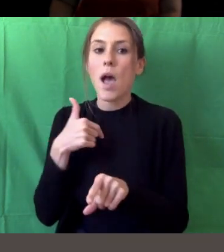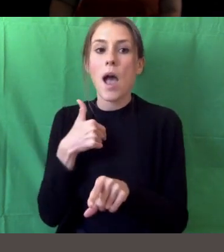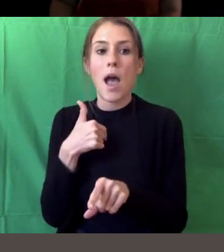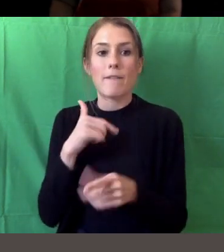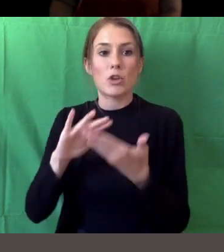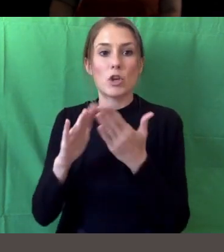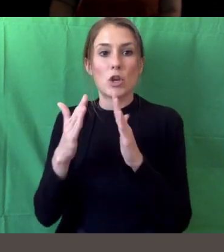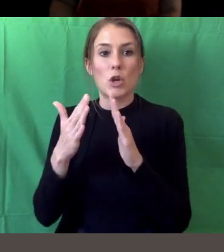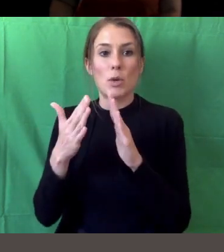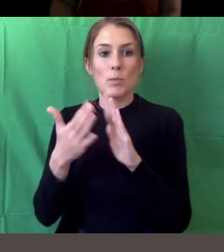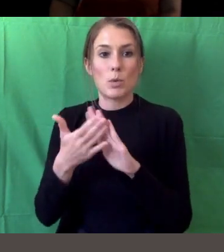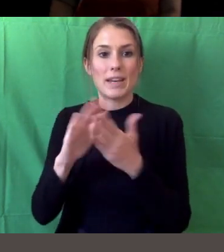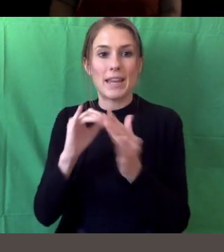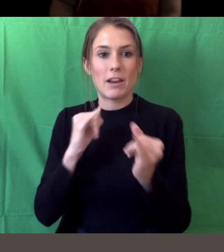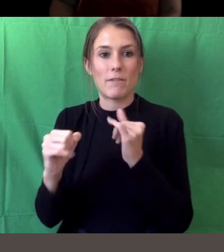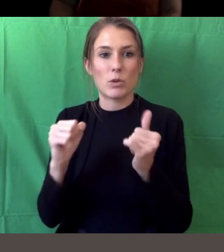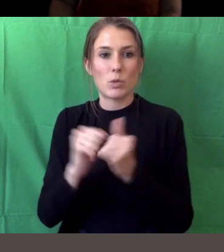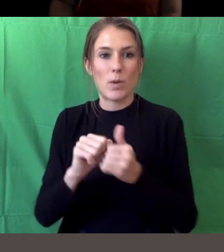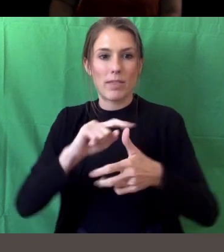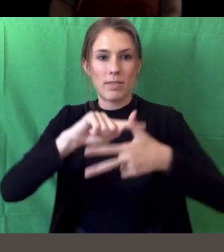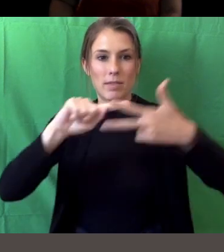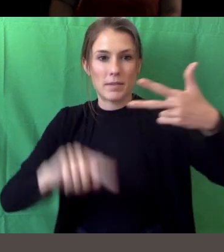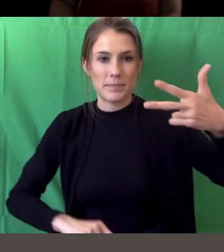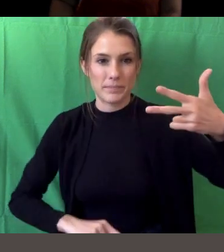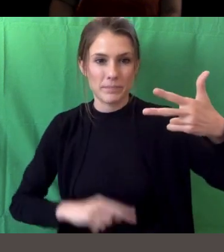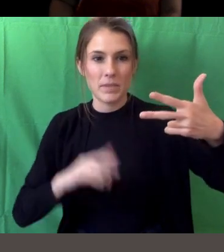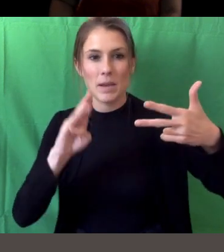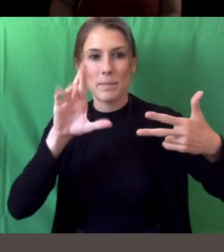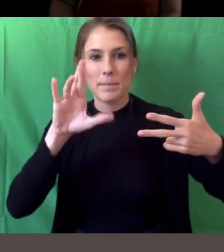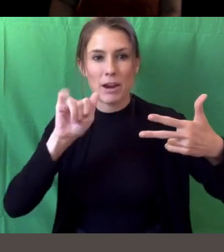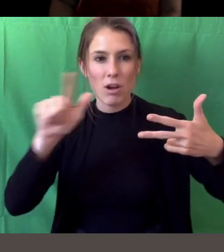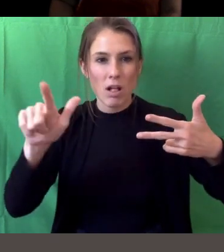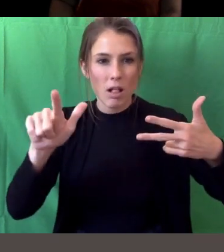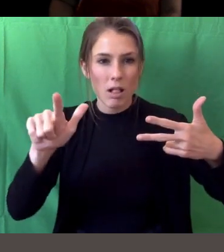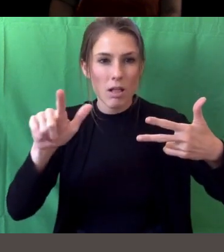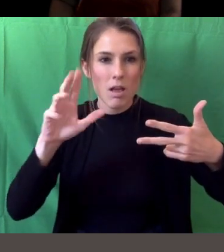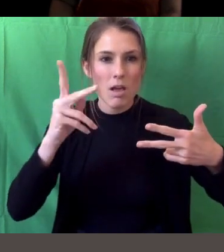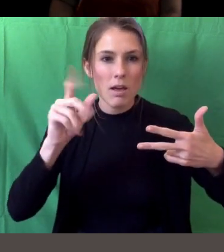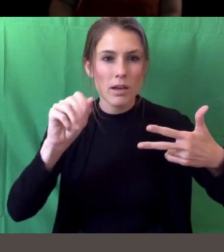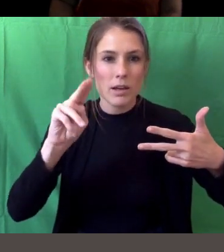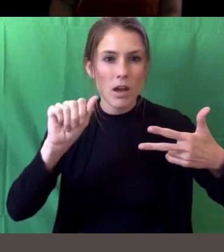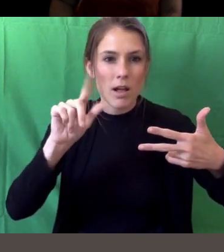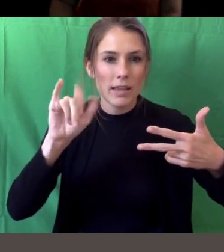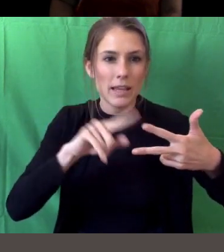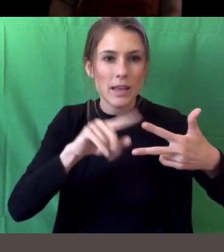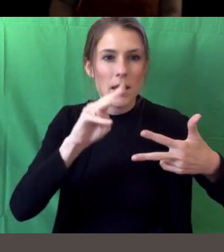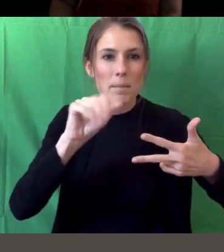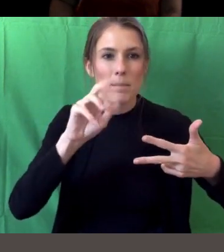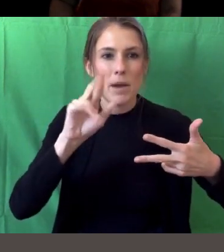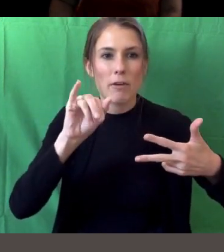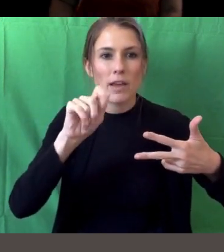interviews with Beryl Kanali, Mariatta Wijaya and Yanina Bellini Saibene.